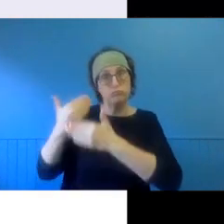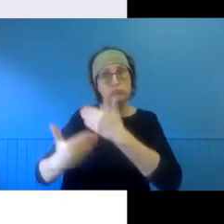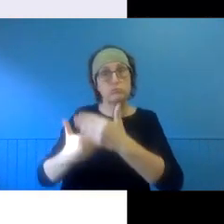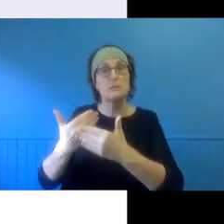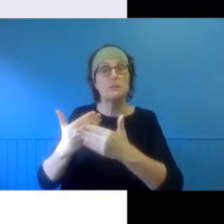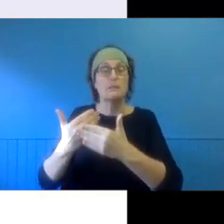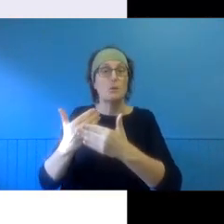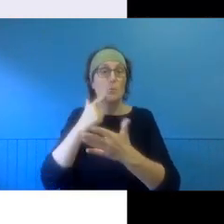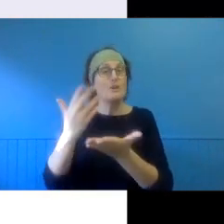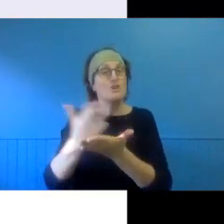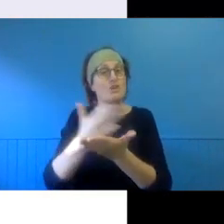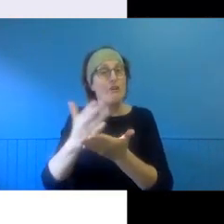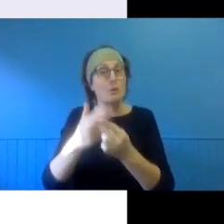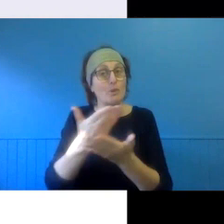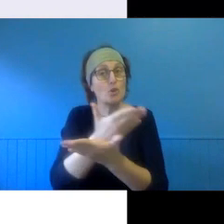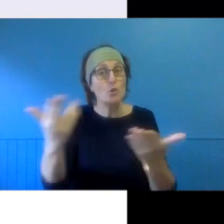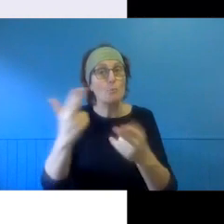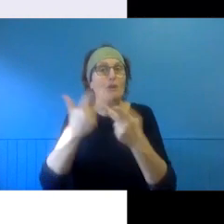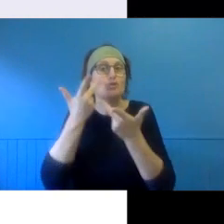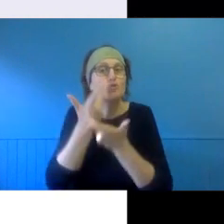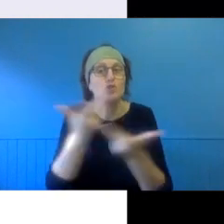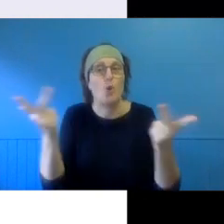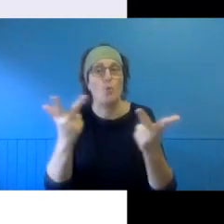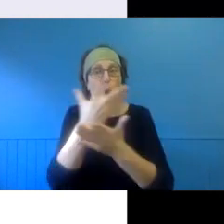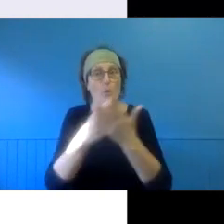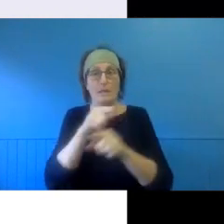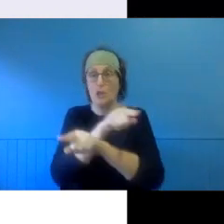for display purposes only", and, "You have no right to reproduce,